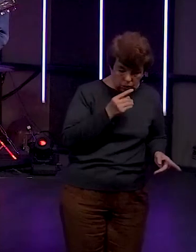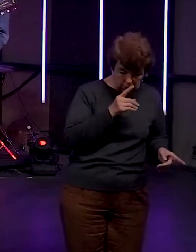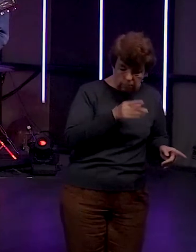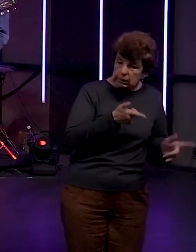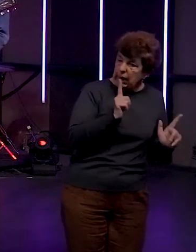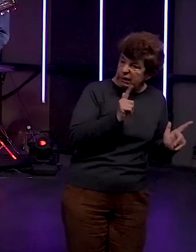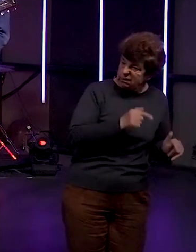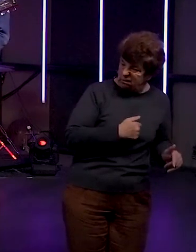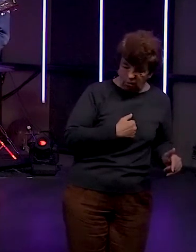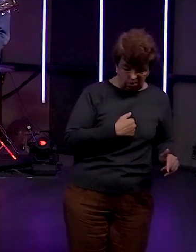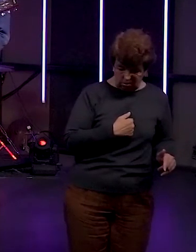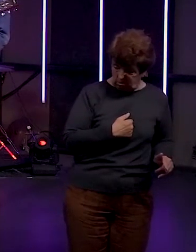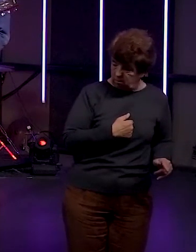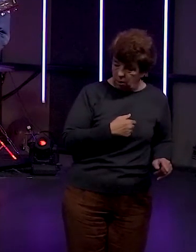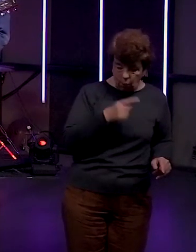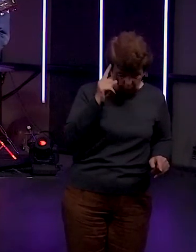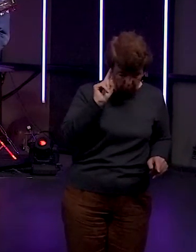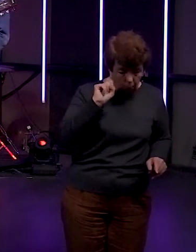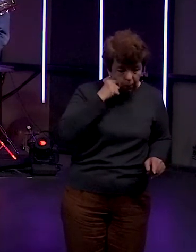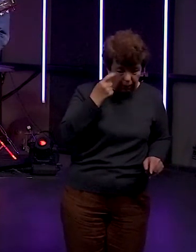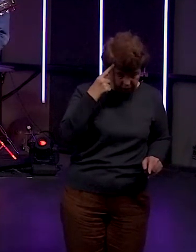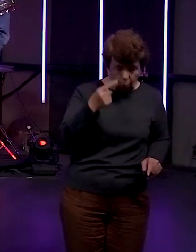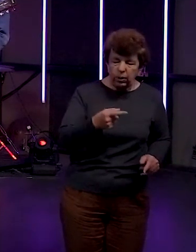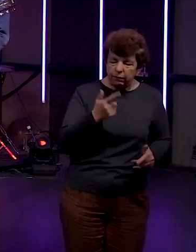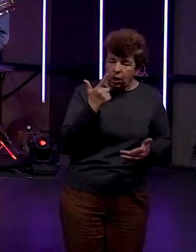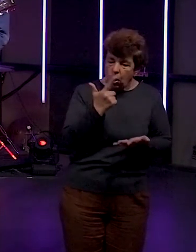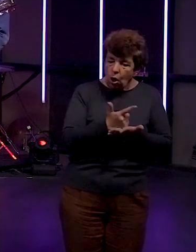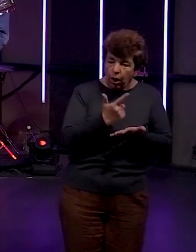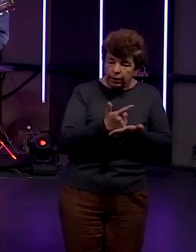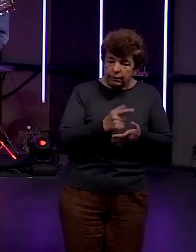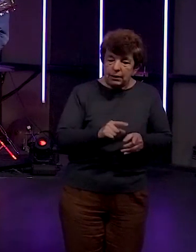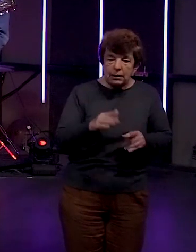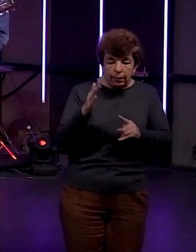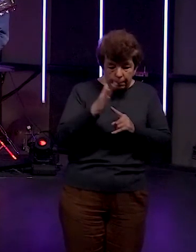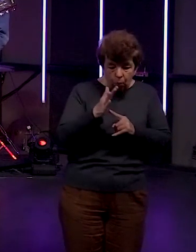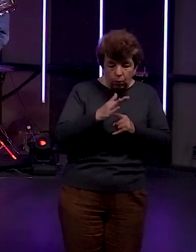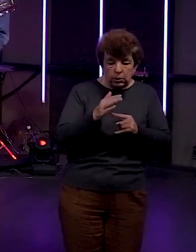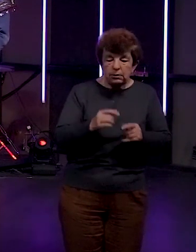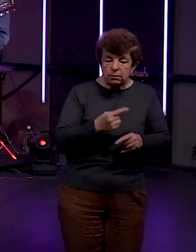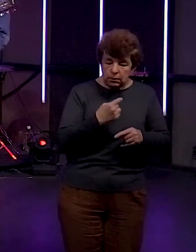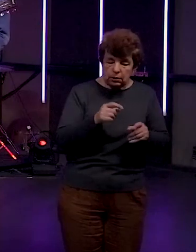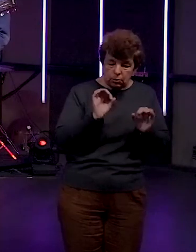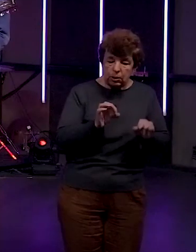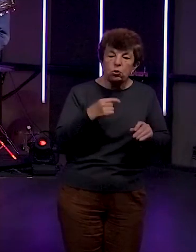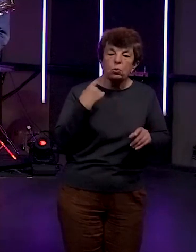immediately thought of any number of these several important sacrifices but